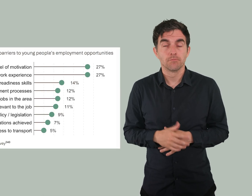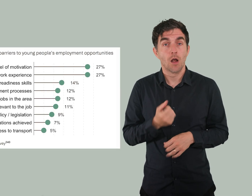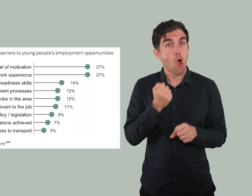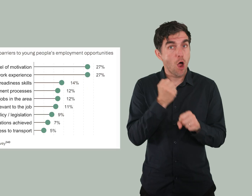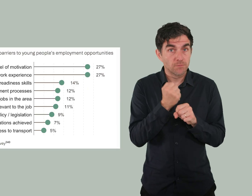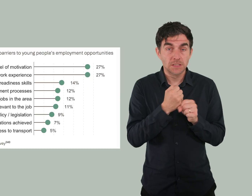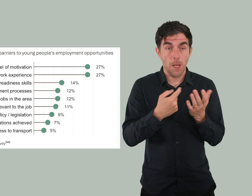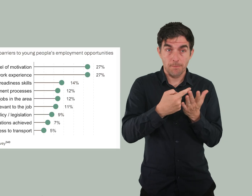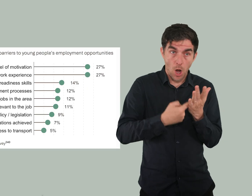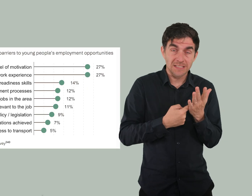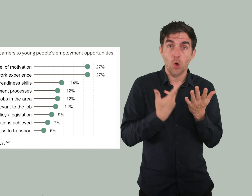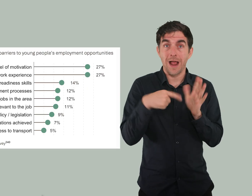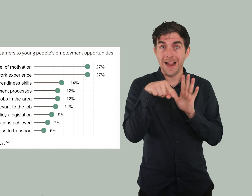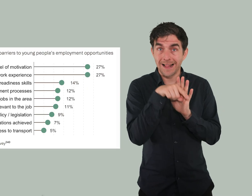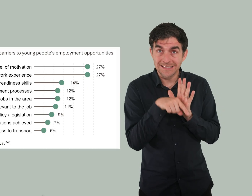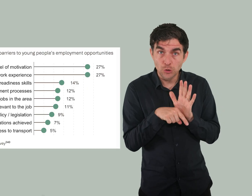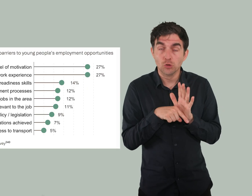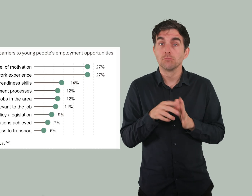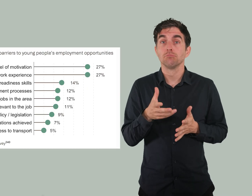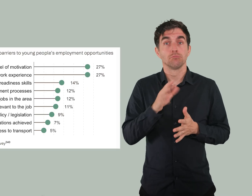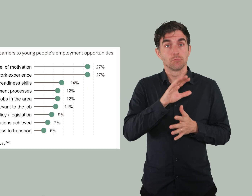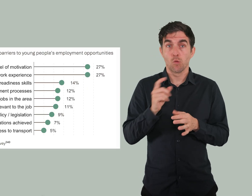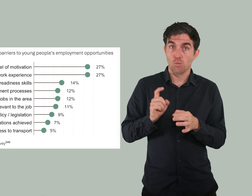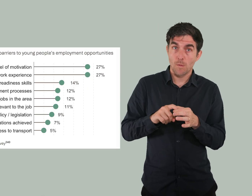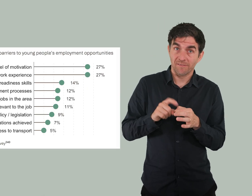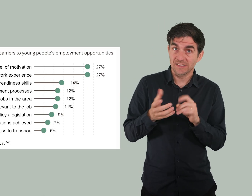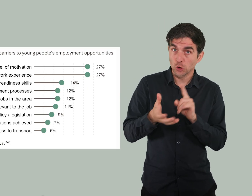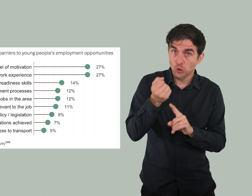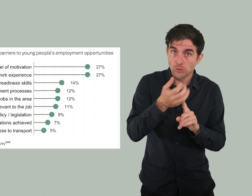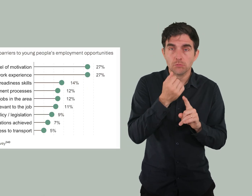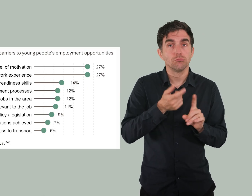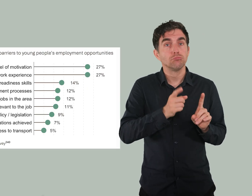Government policy or legislation, qualifications achieved,